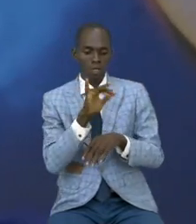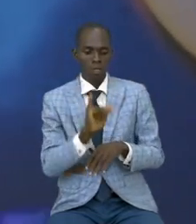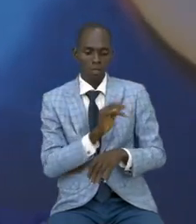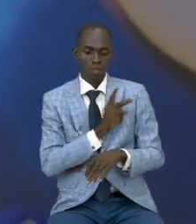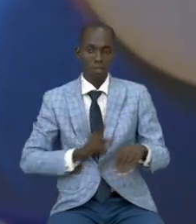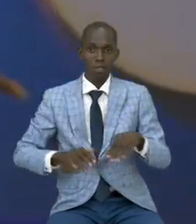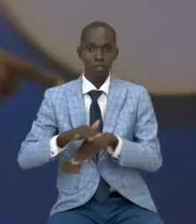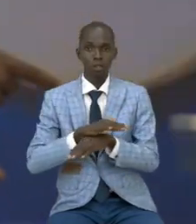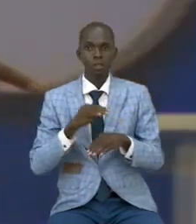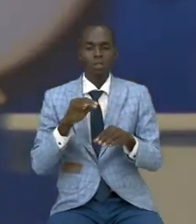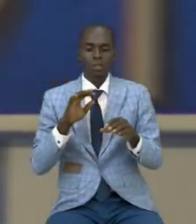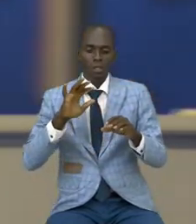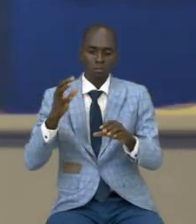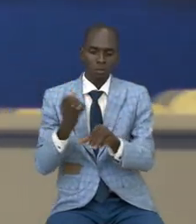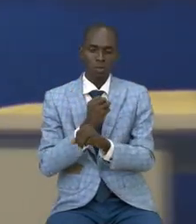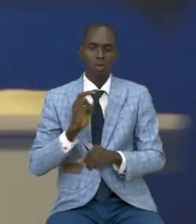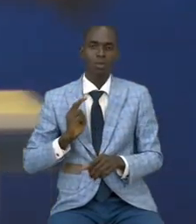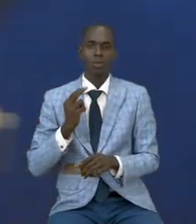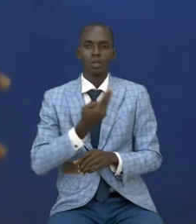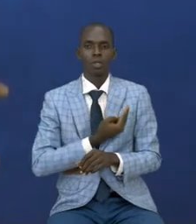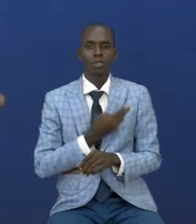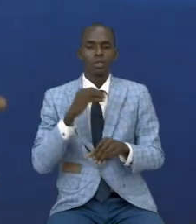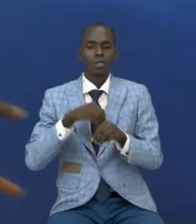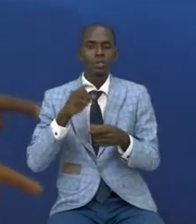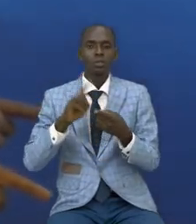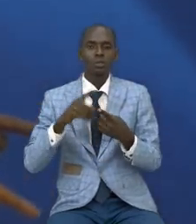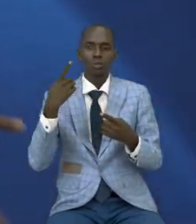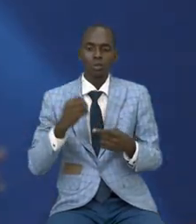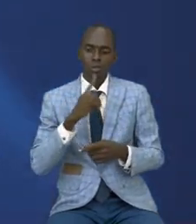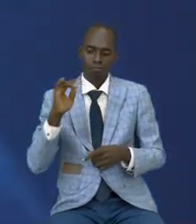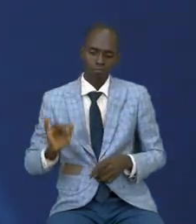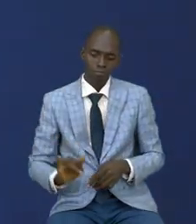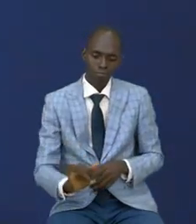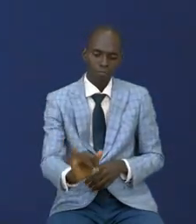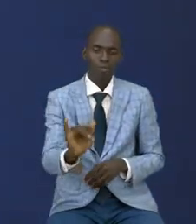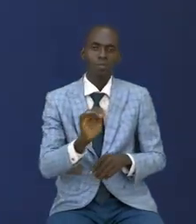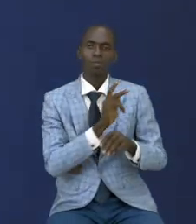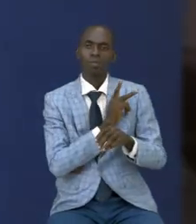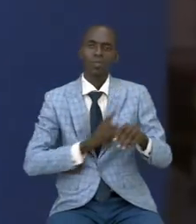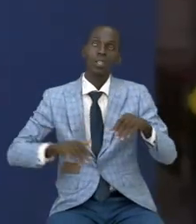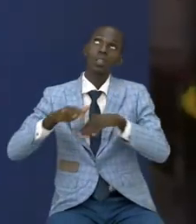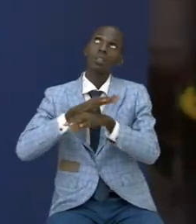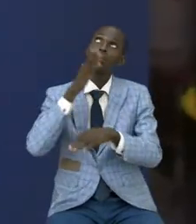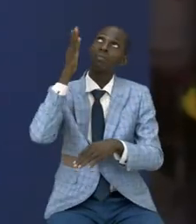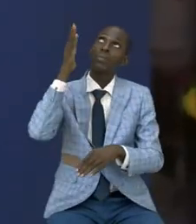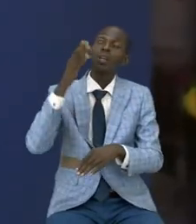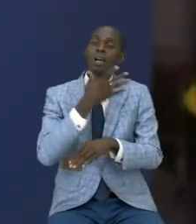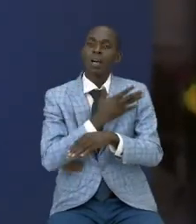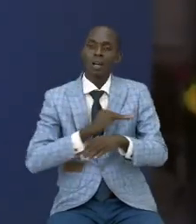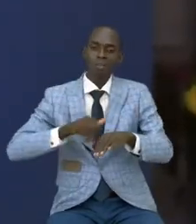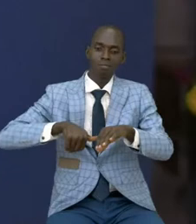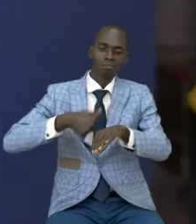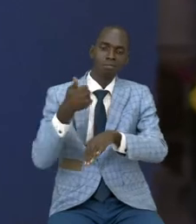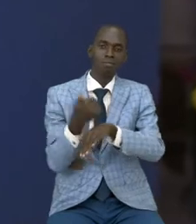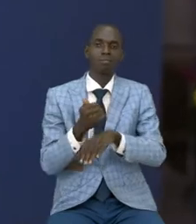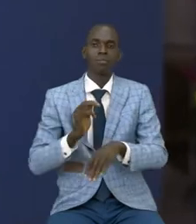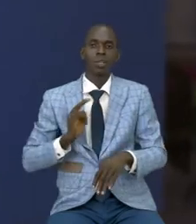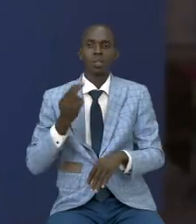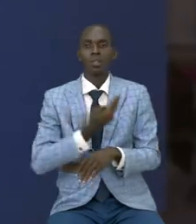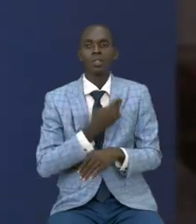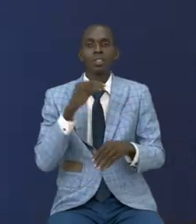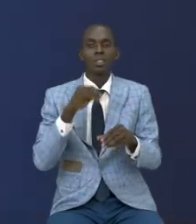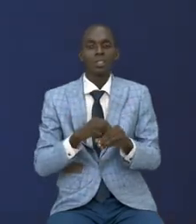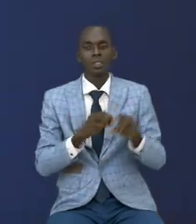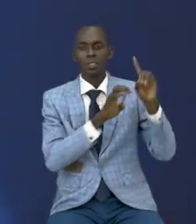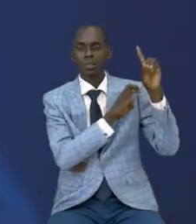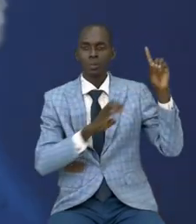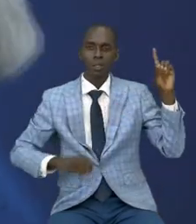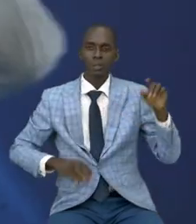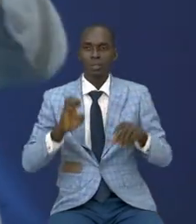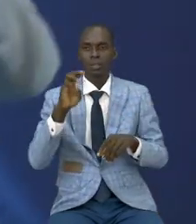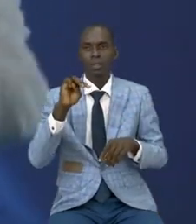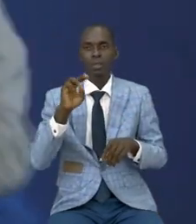he gets us into the eternal kingdom and he establishes us in emmanuel's kingdom and then